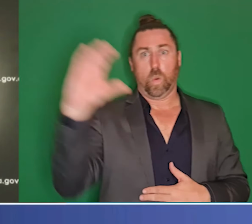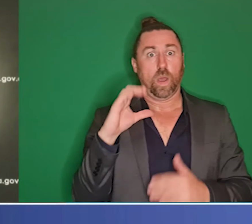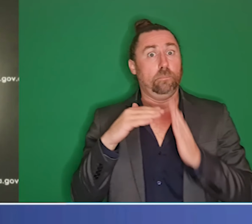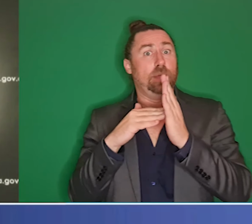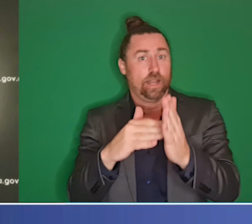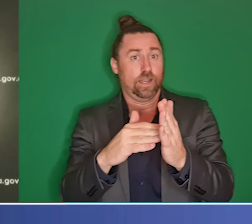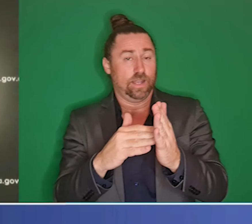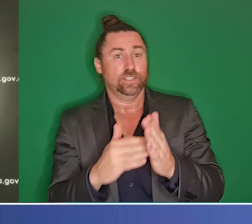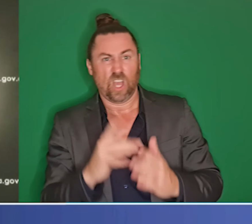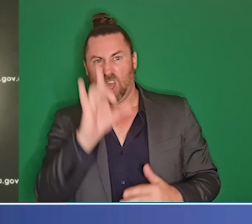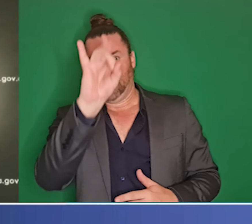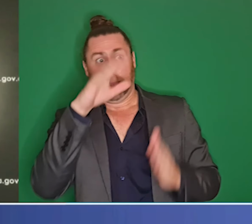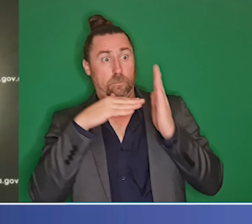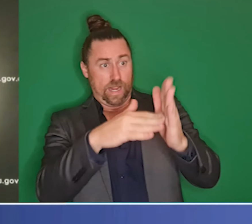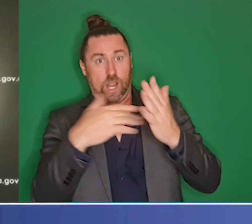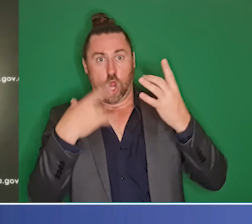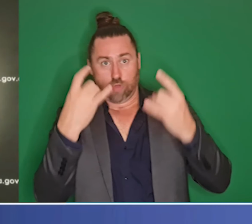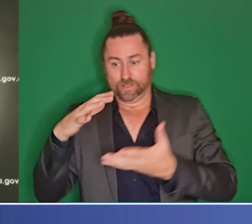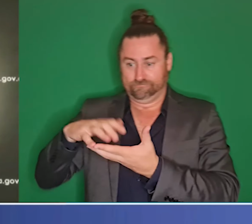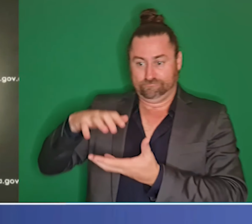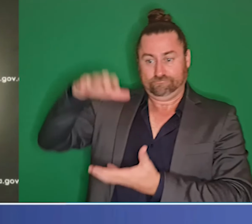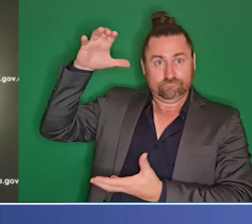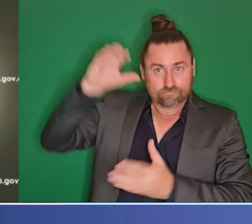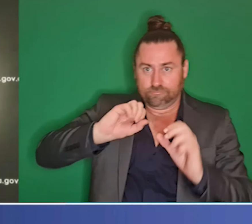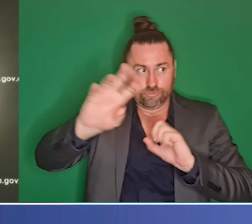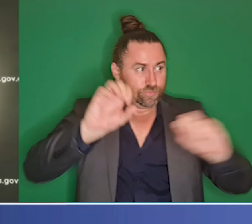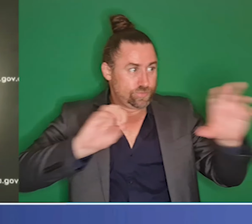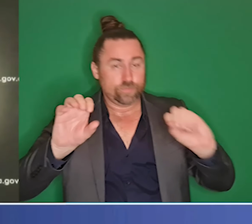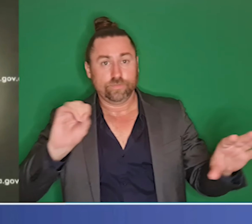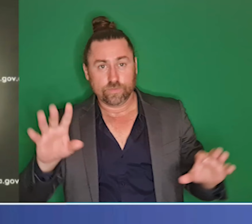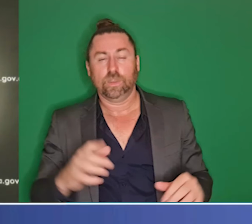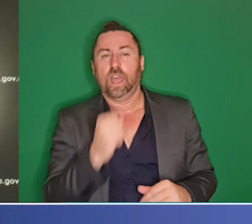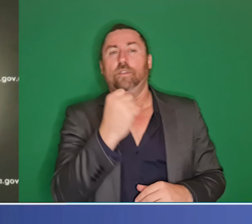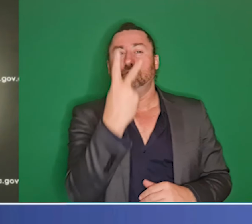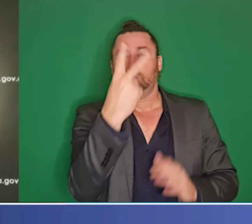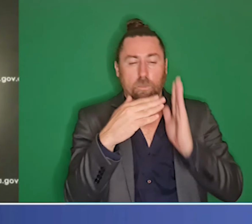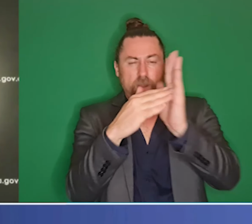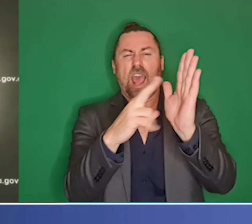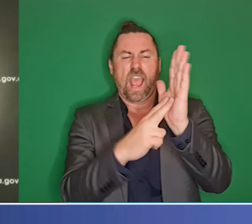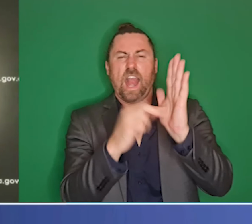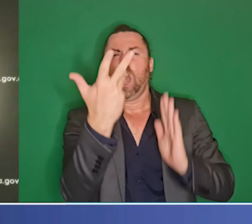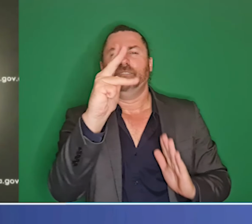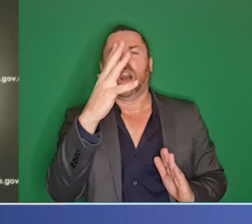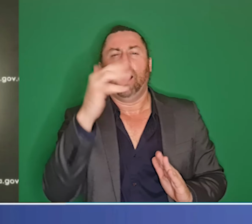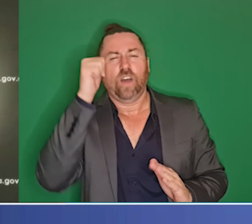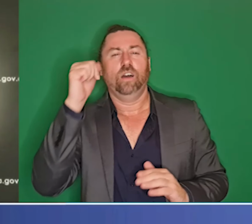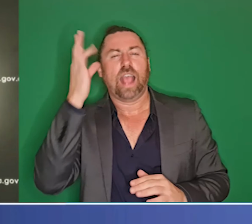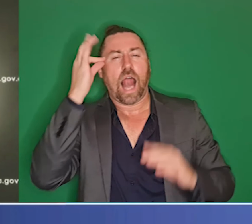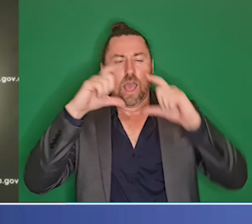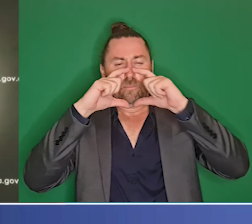there are 3 million rapid antigen tests, 2 million N95 masks, 2 million surgical masks